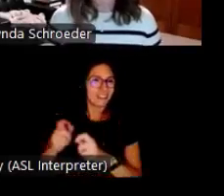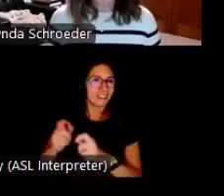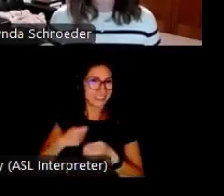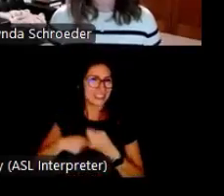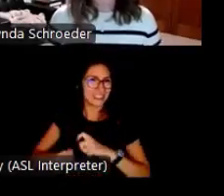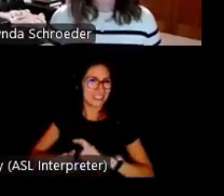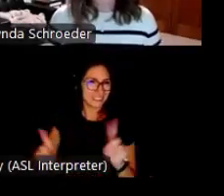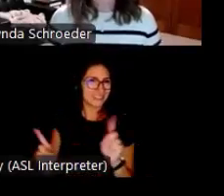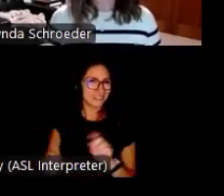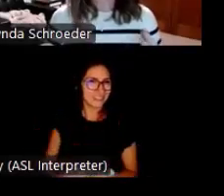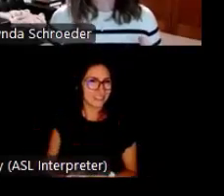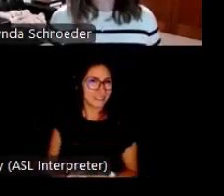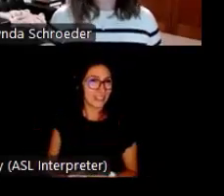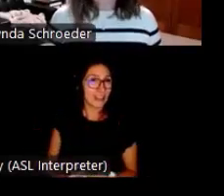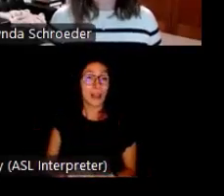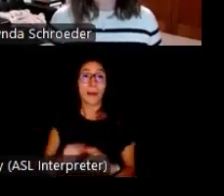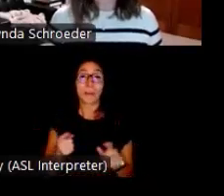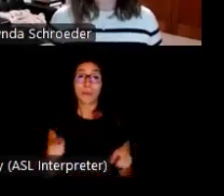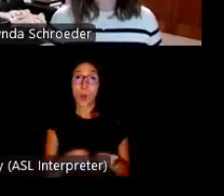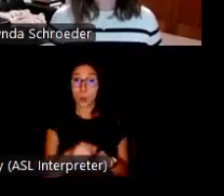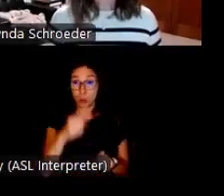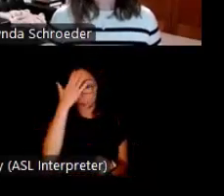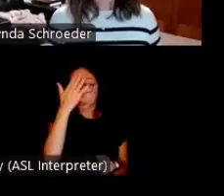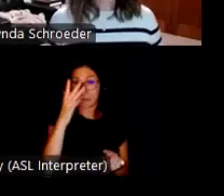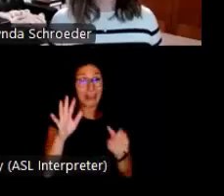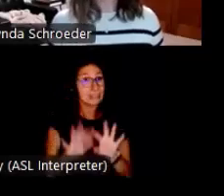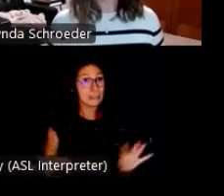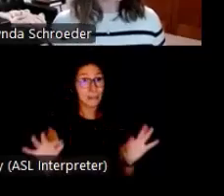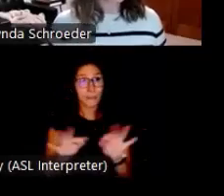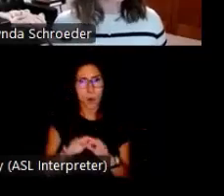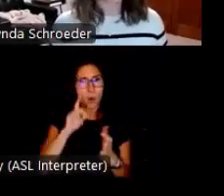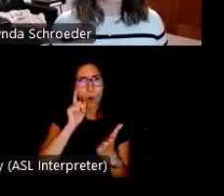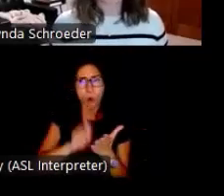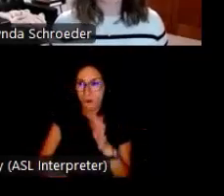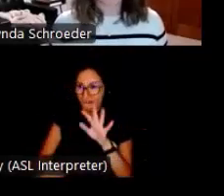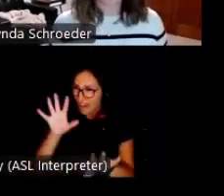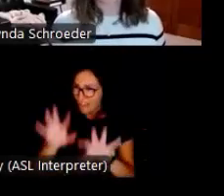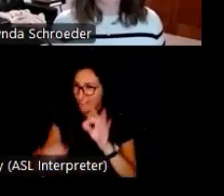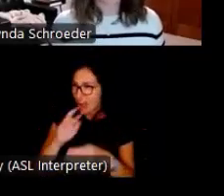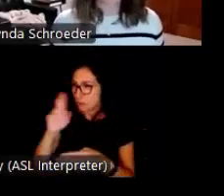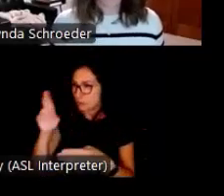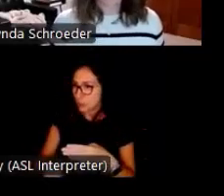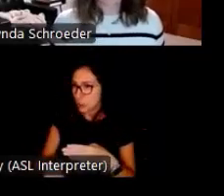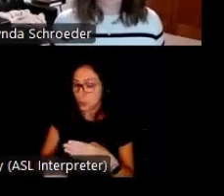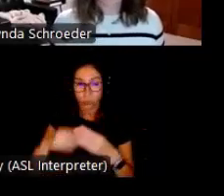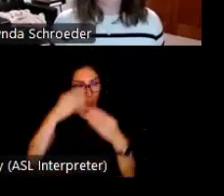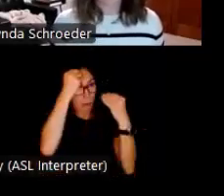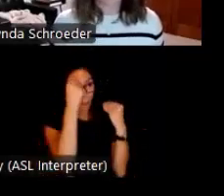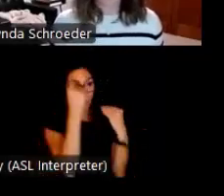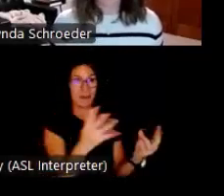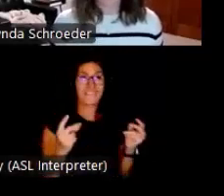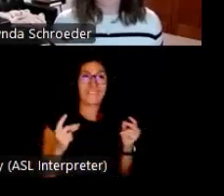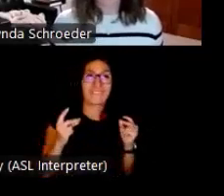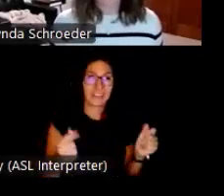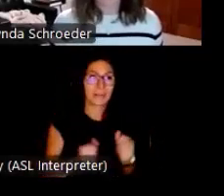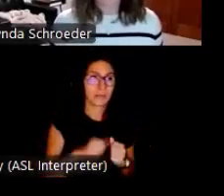to share these results quickly. When looking at national data sets, the data are often already one or two years old,